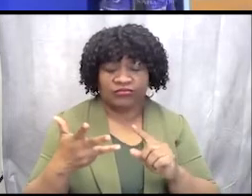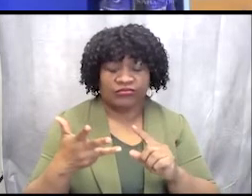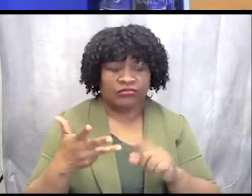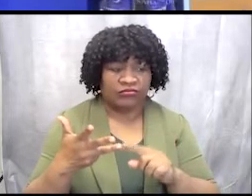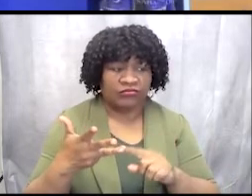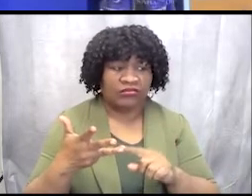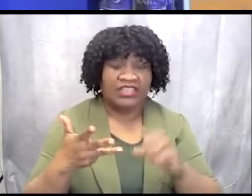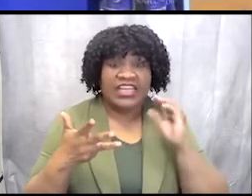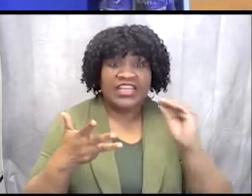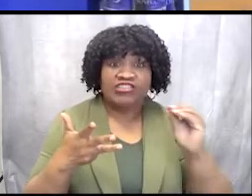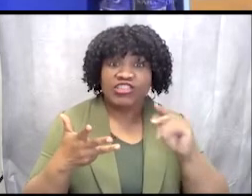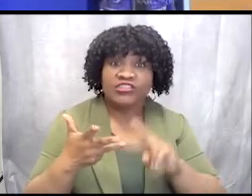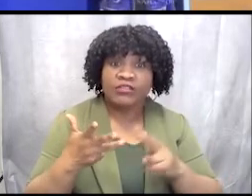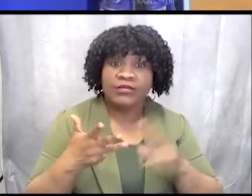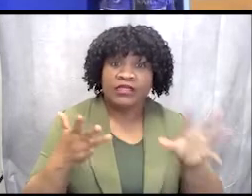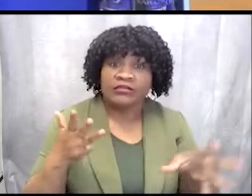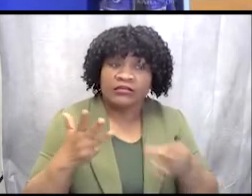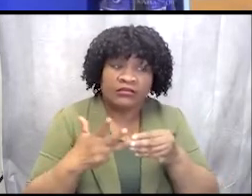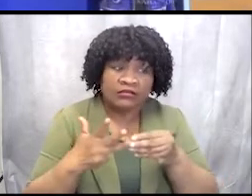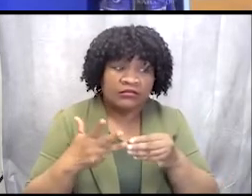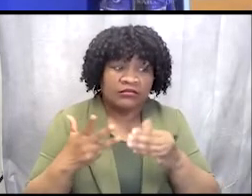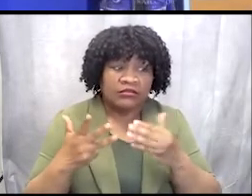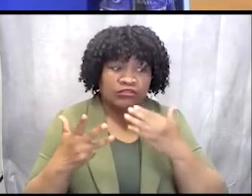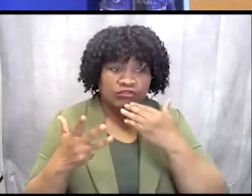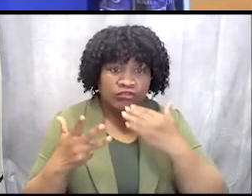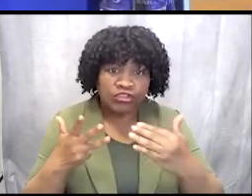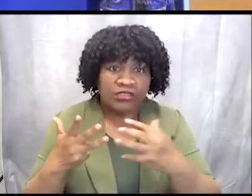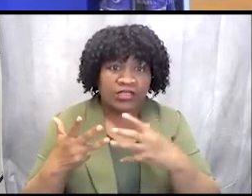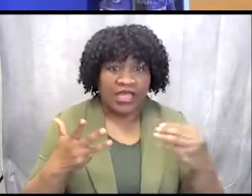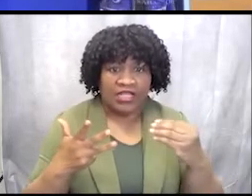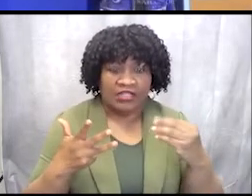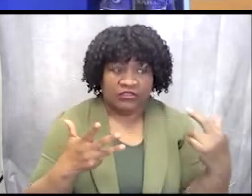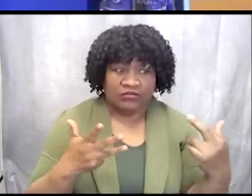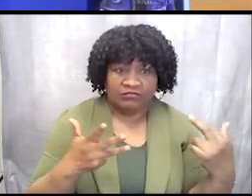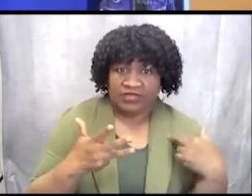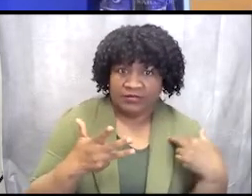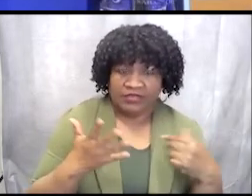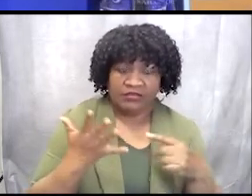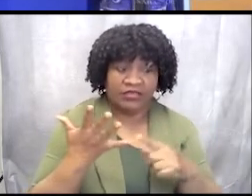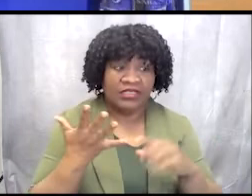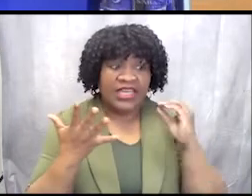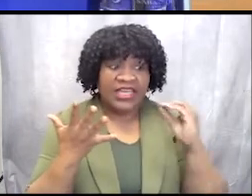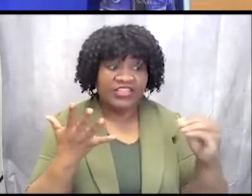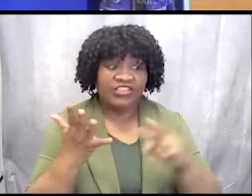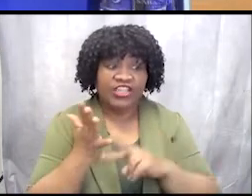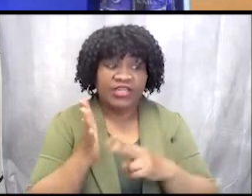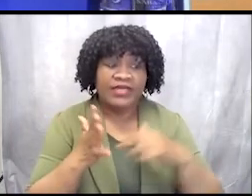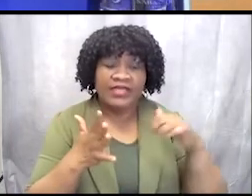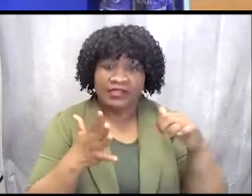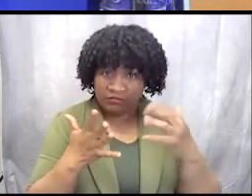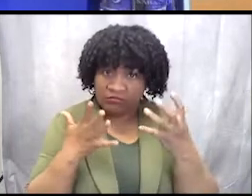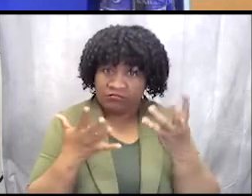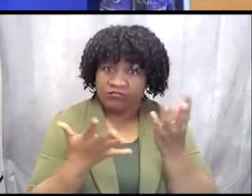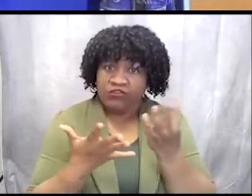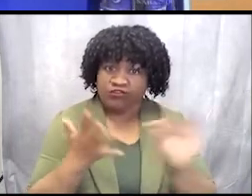four, education is a collective good and responsibility, and five, that education is the practice of freedom.